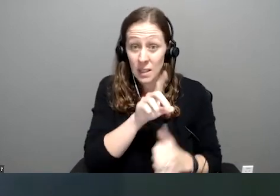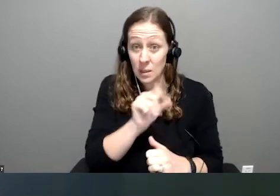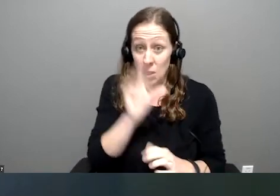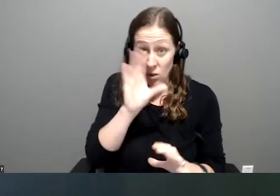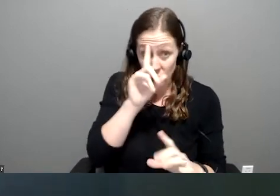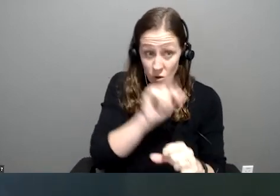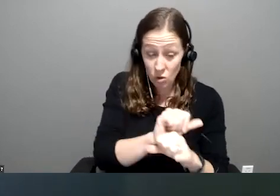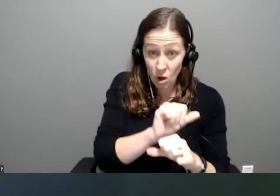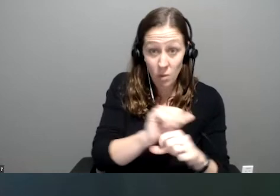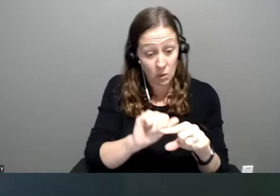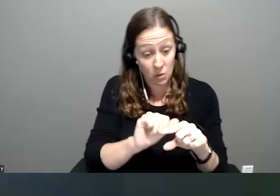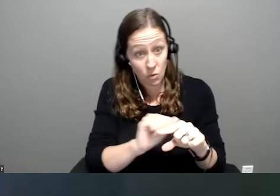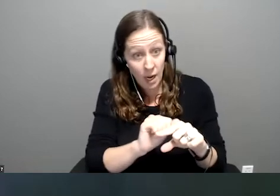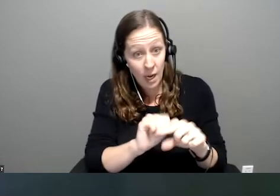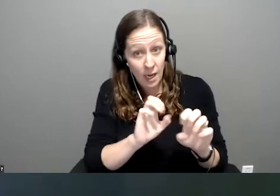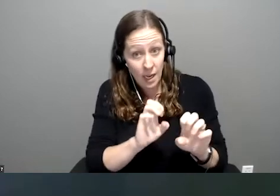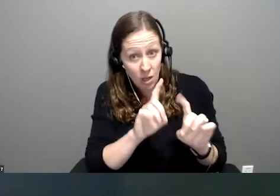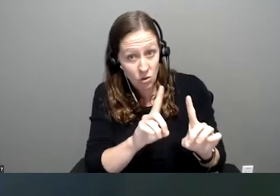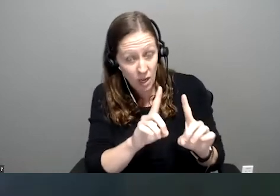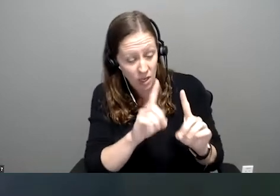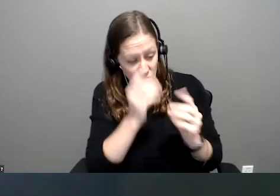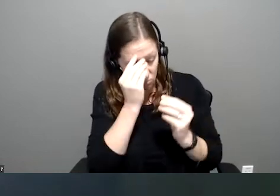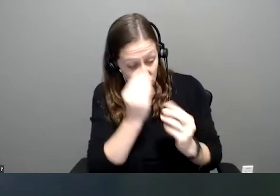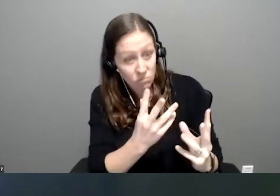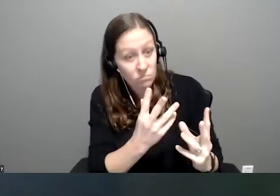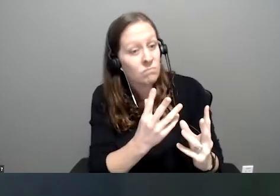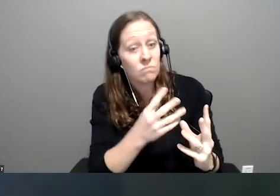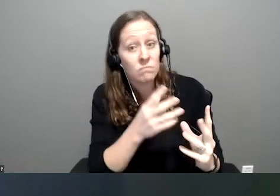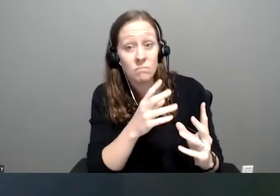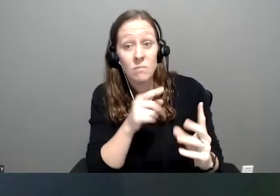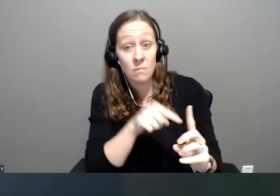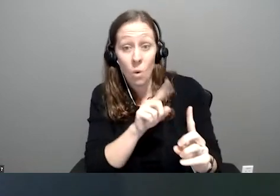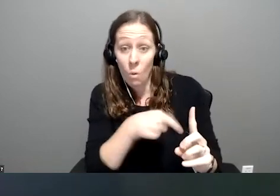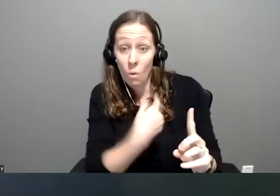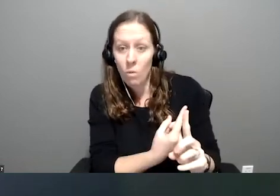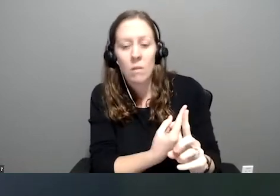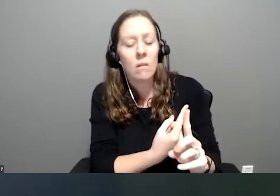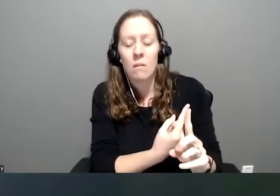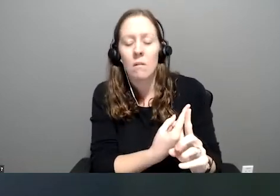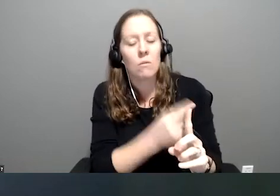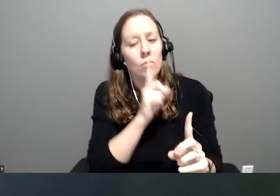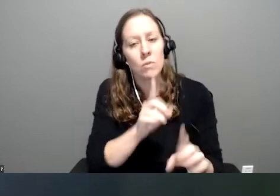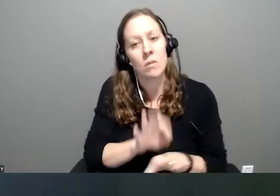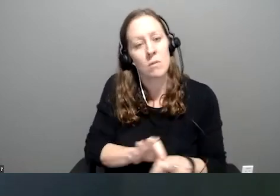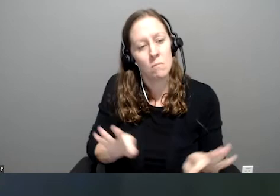equipped with regards to employment, but also that it was imperative to take our training